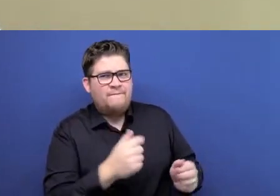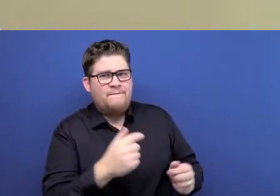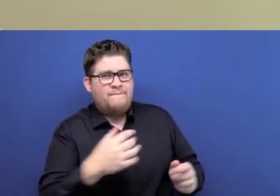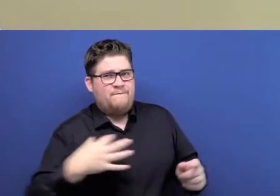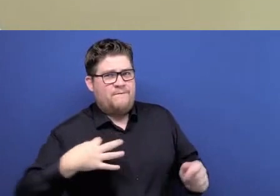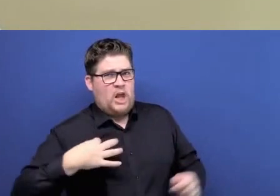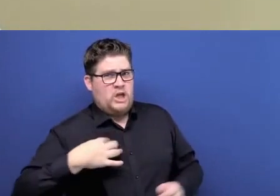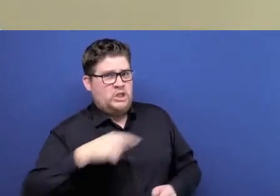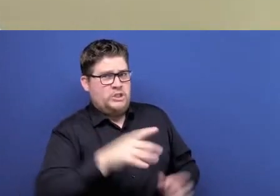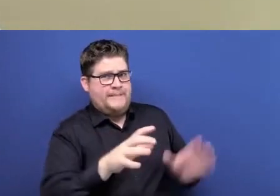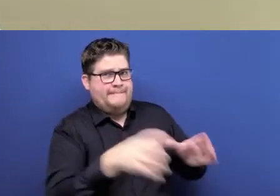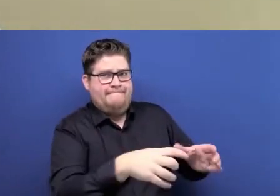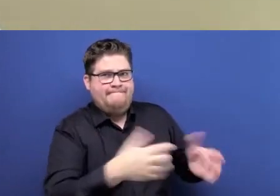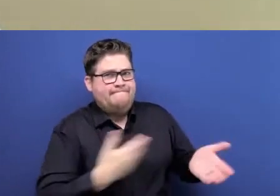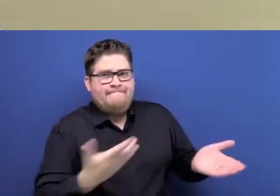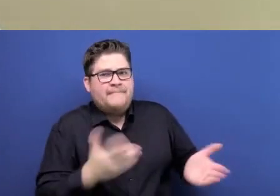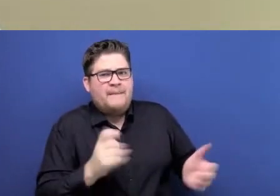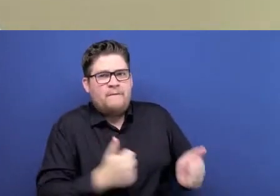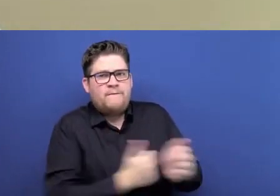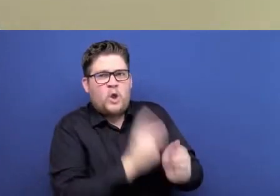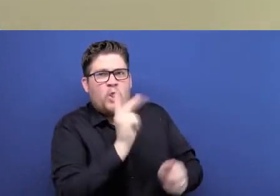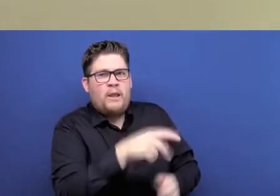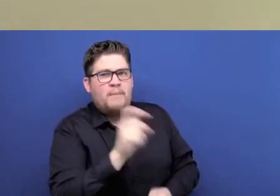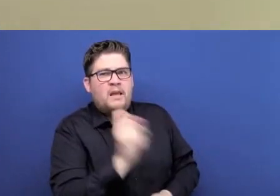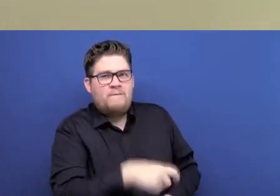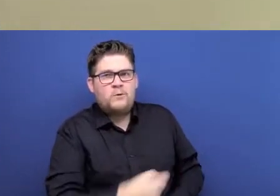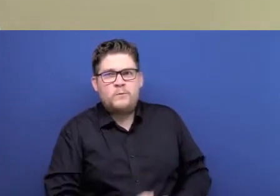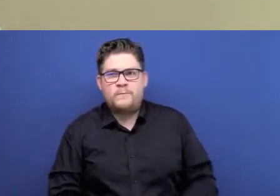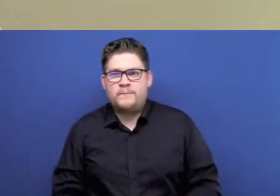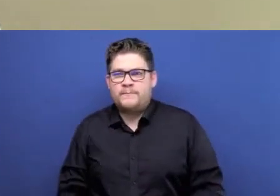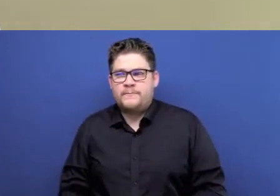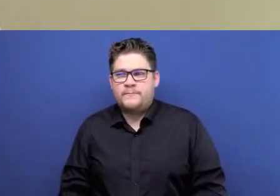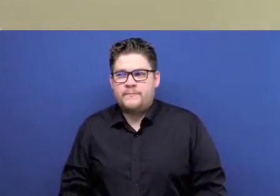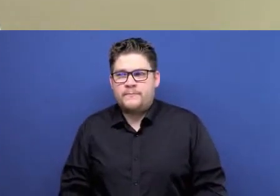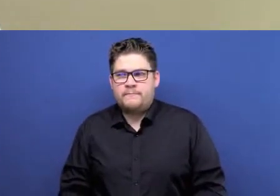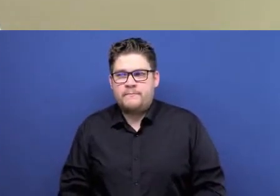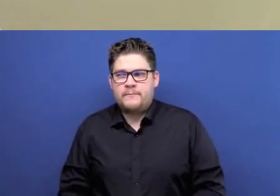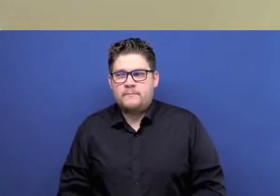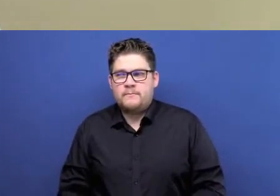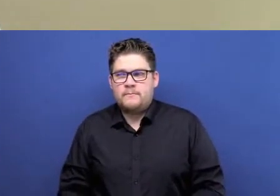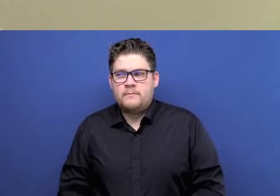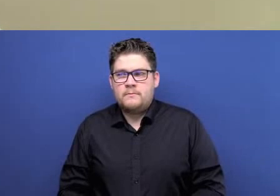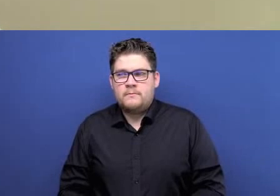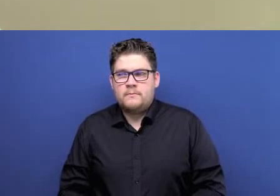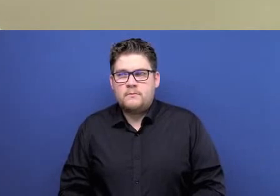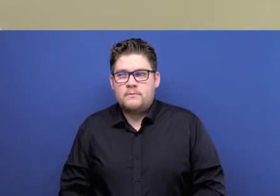you have a follow up? I did. I